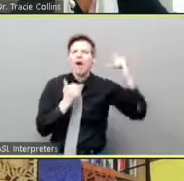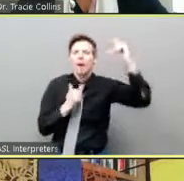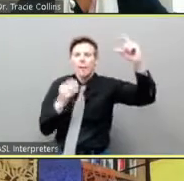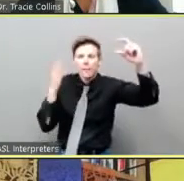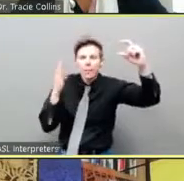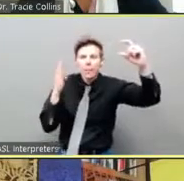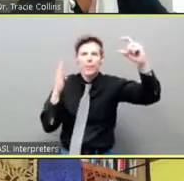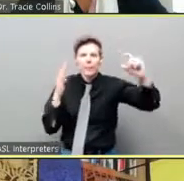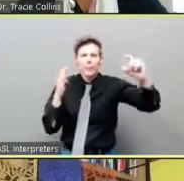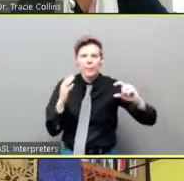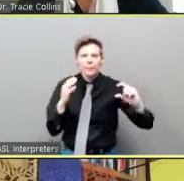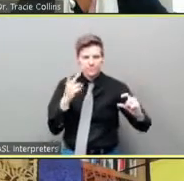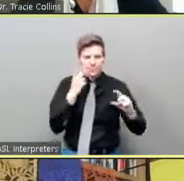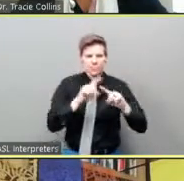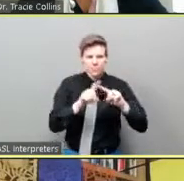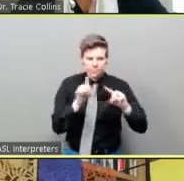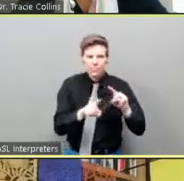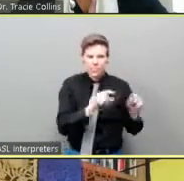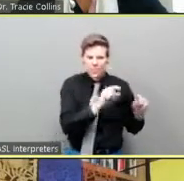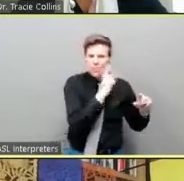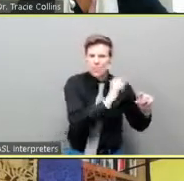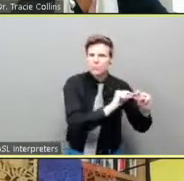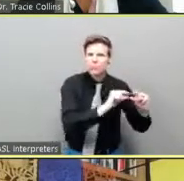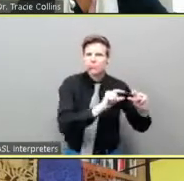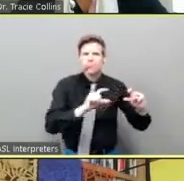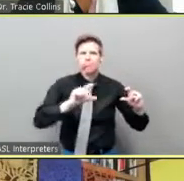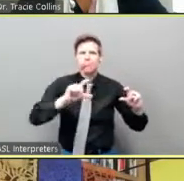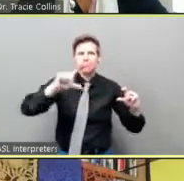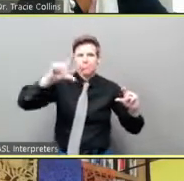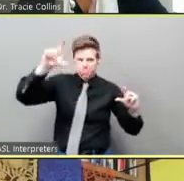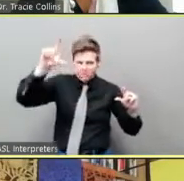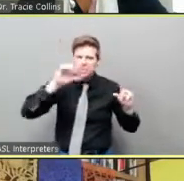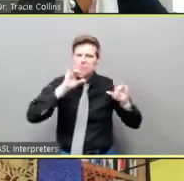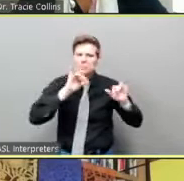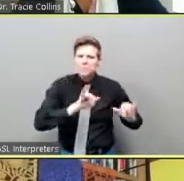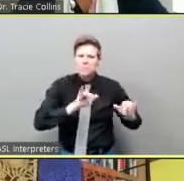map on all those others are what we've been seeing with. Covid up to this. But